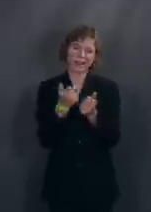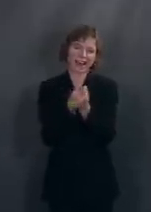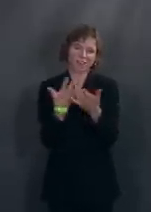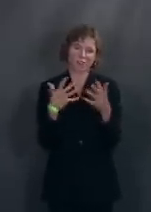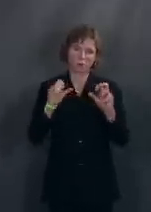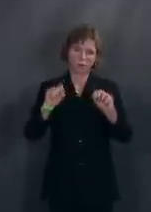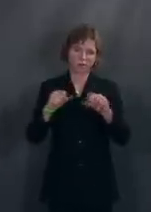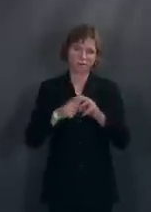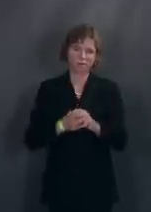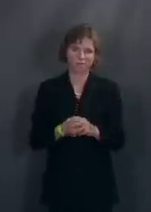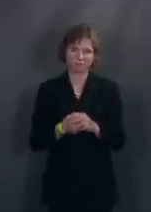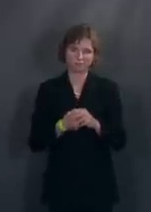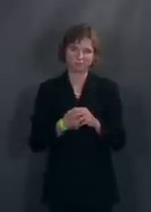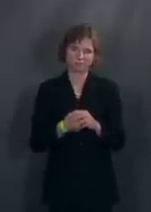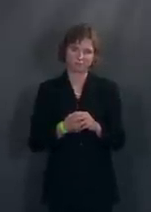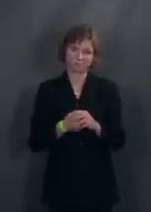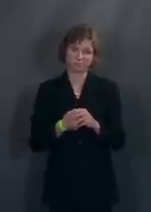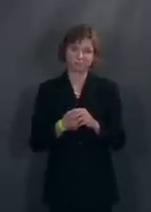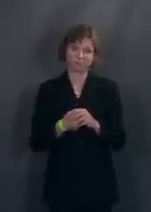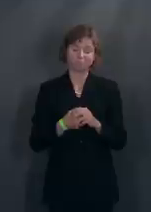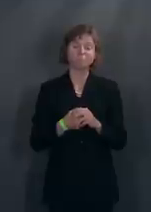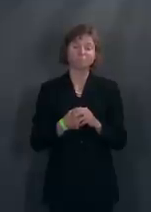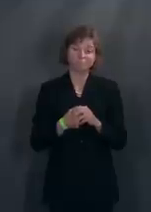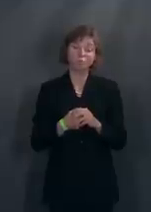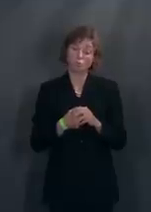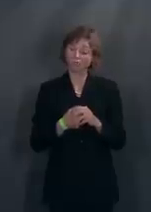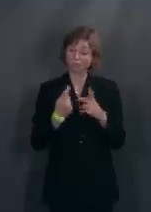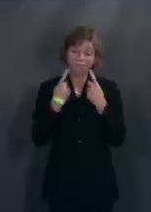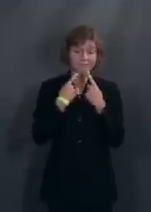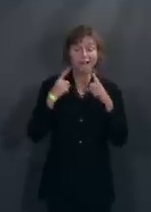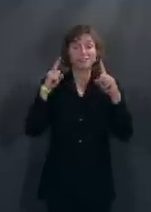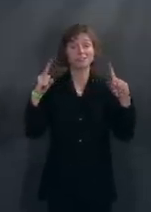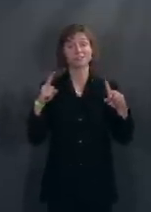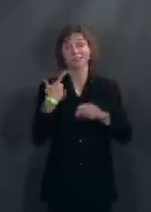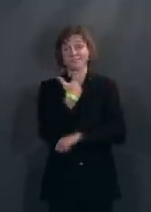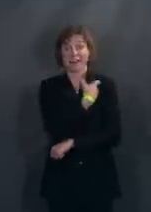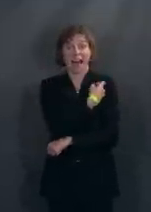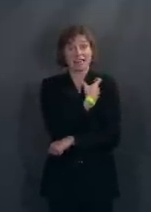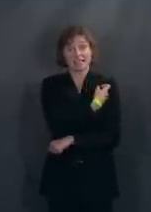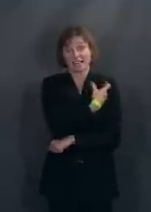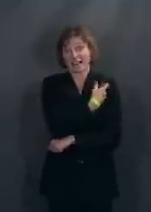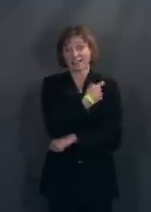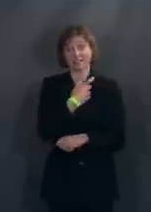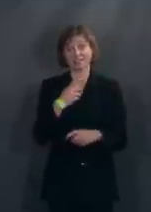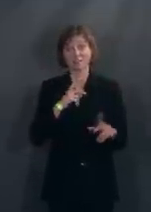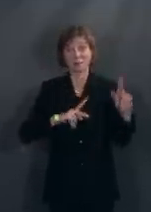to effectively vaccinate individuals across the country.